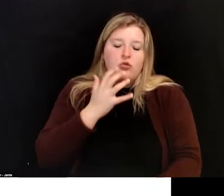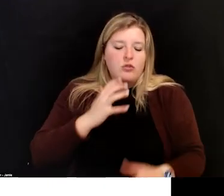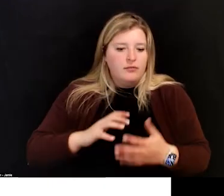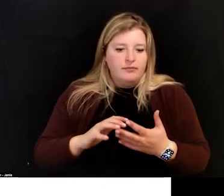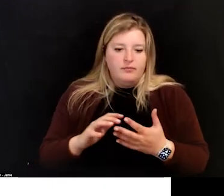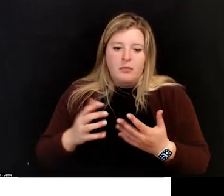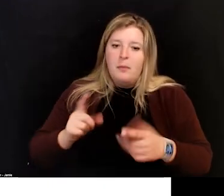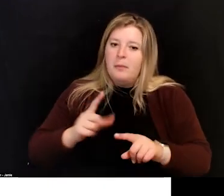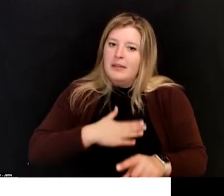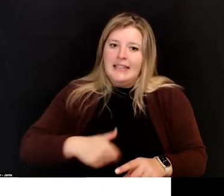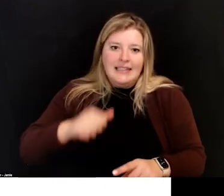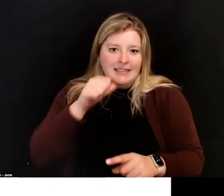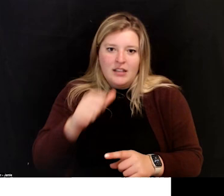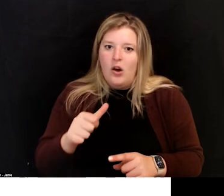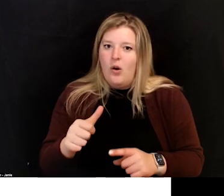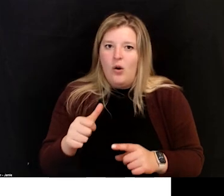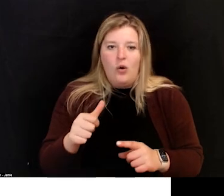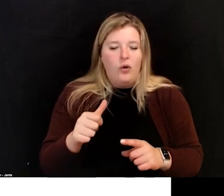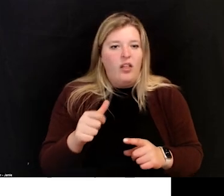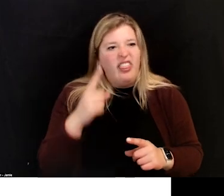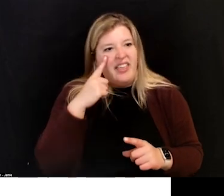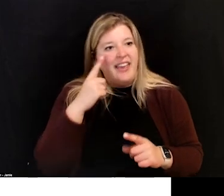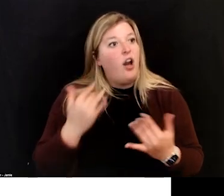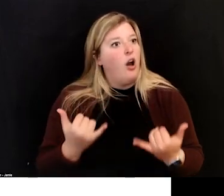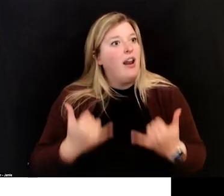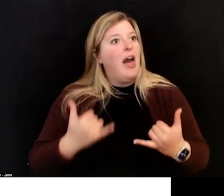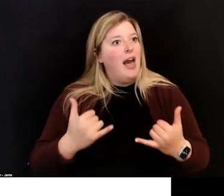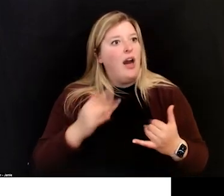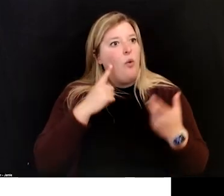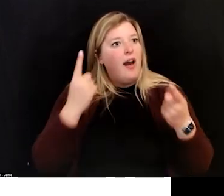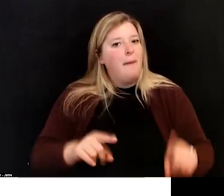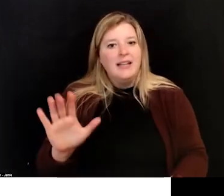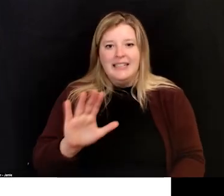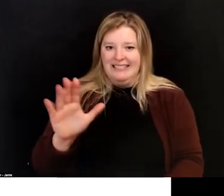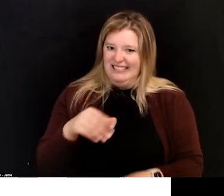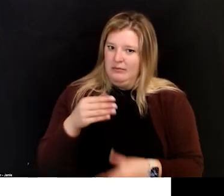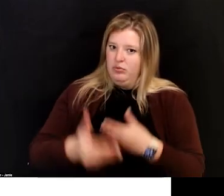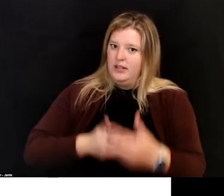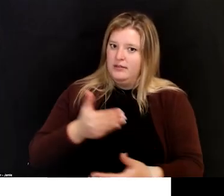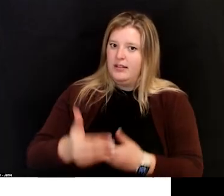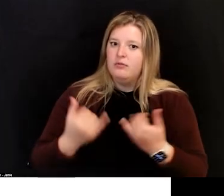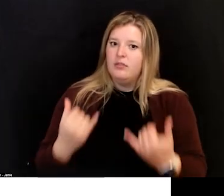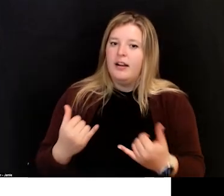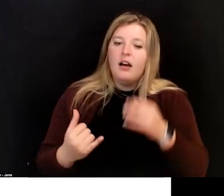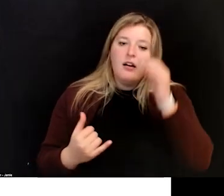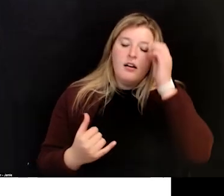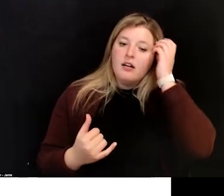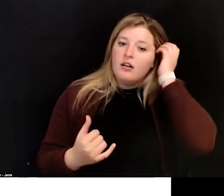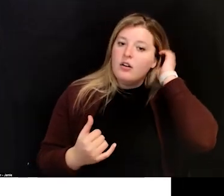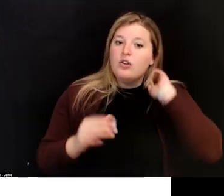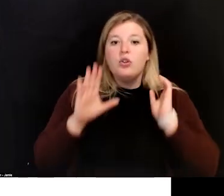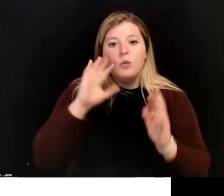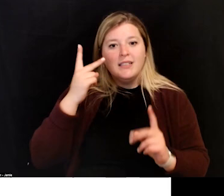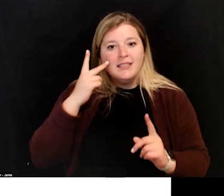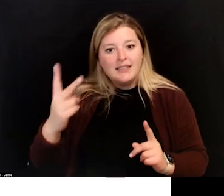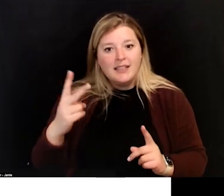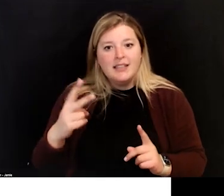because it's very much in process. But it's also--you know, you can absolutely see those in the notes and the minutes and the documents